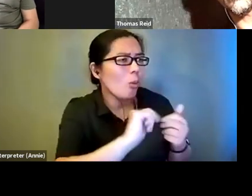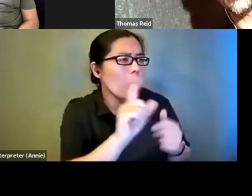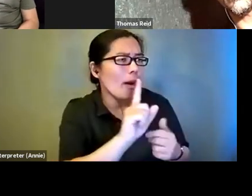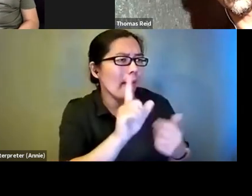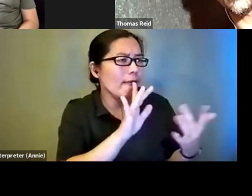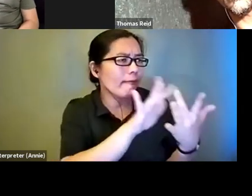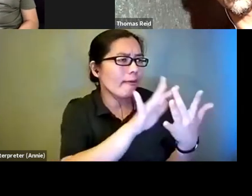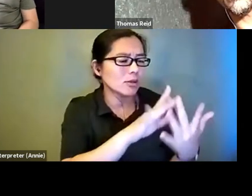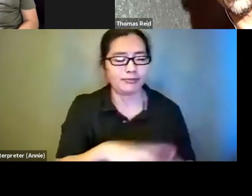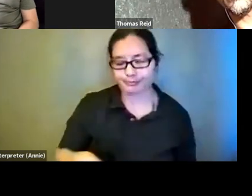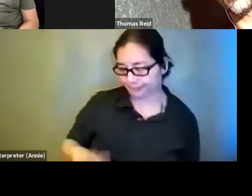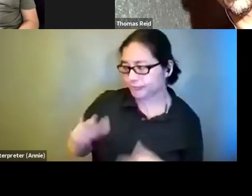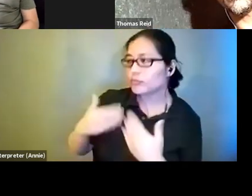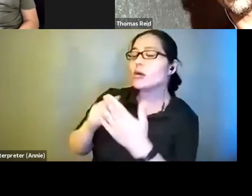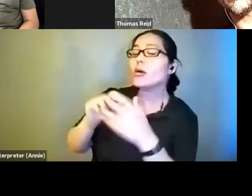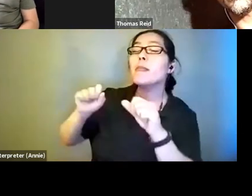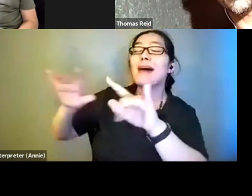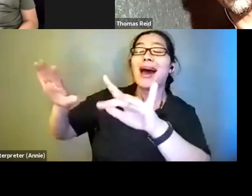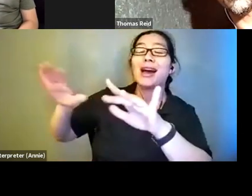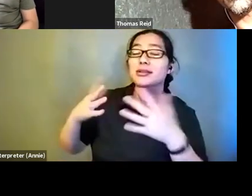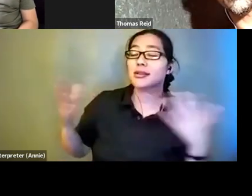magic stuff is chad Allen magic.com.